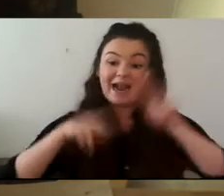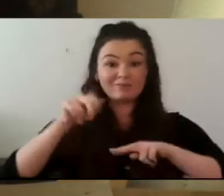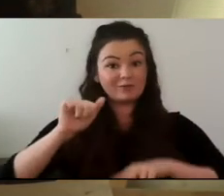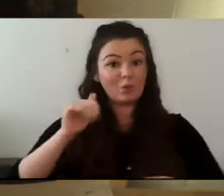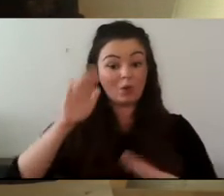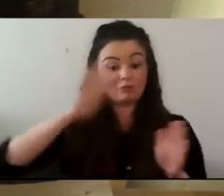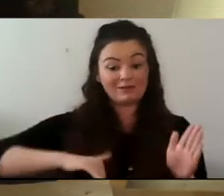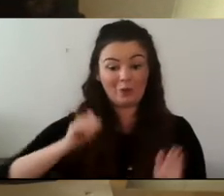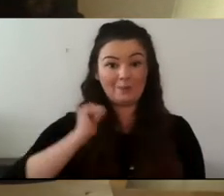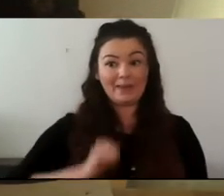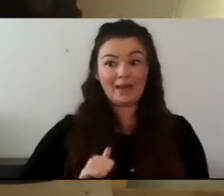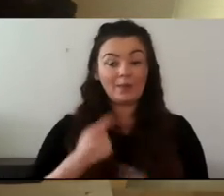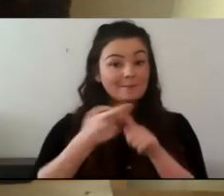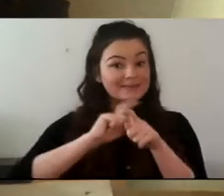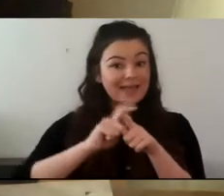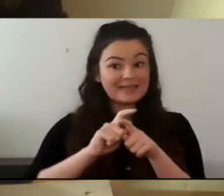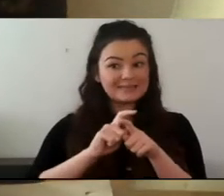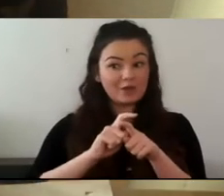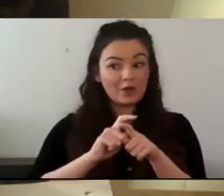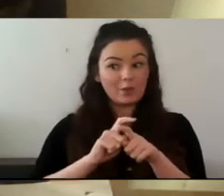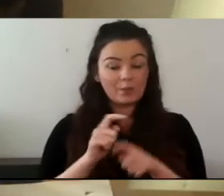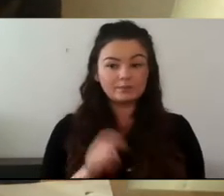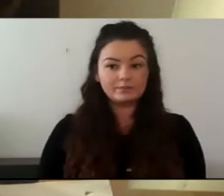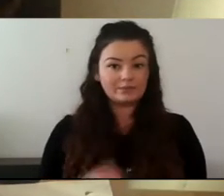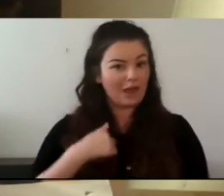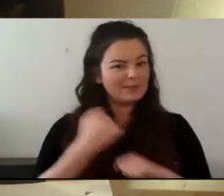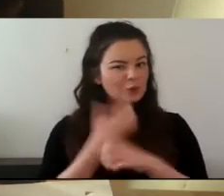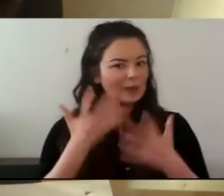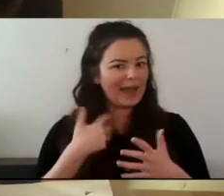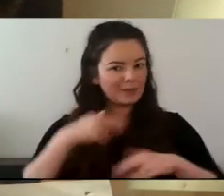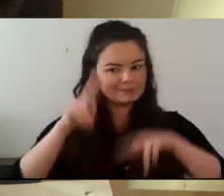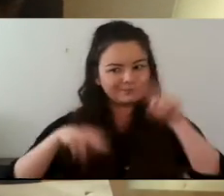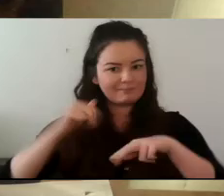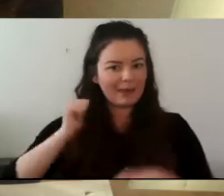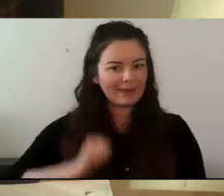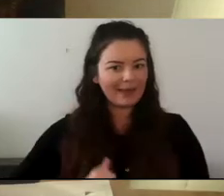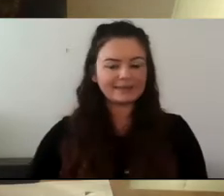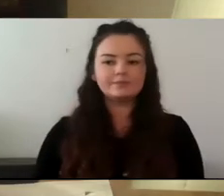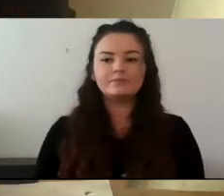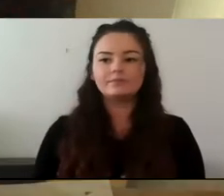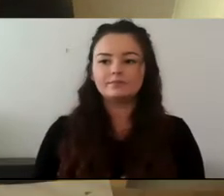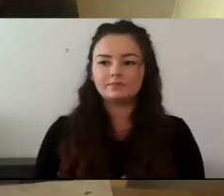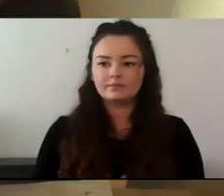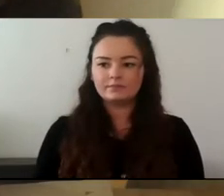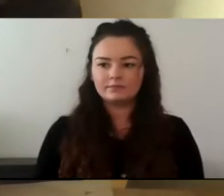rest of your bag with potato and cotton buds and that's what I'm going to do now so you can